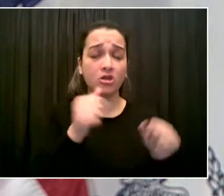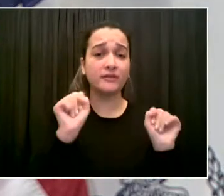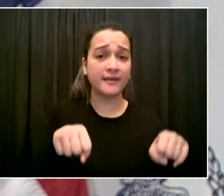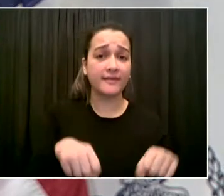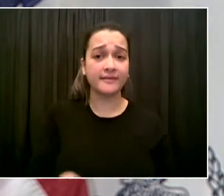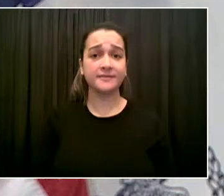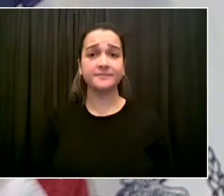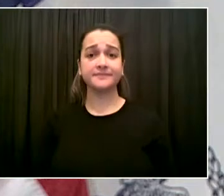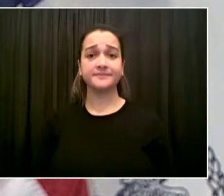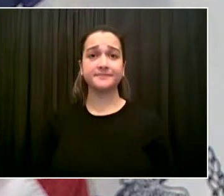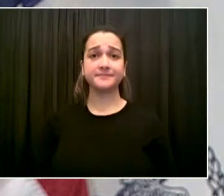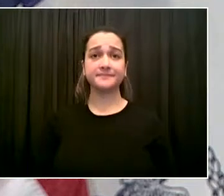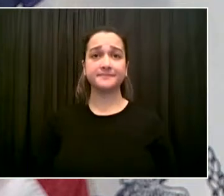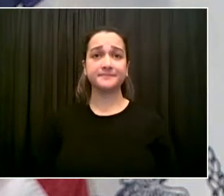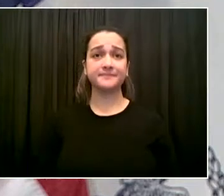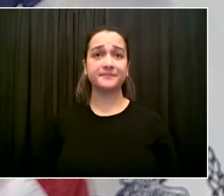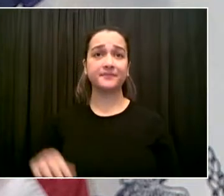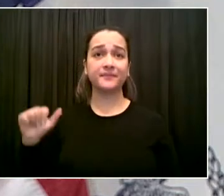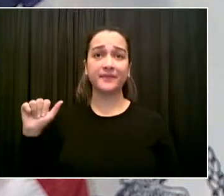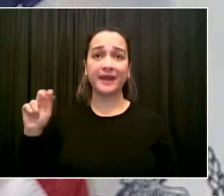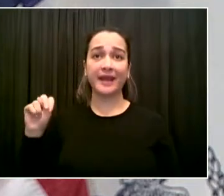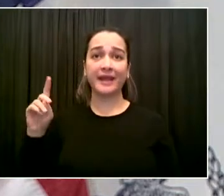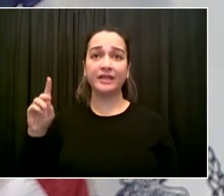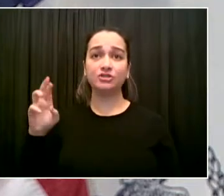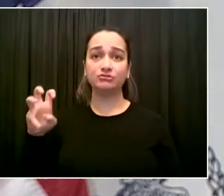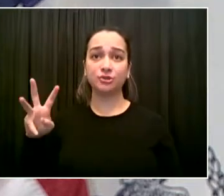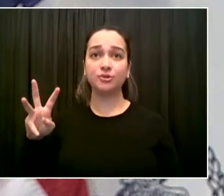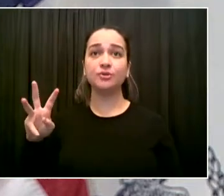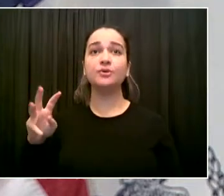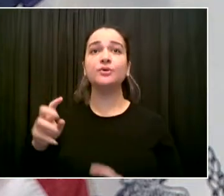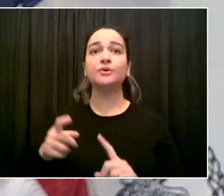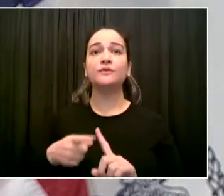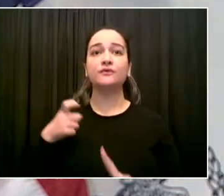WE HAVE